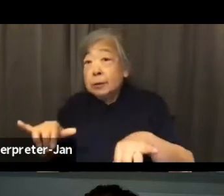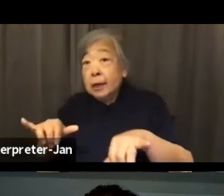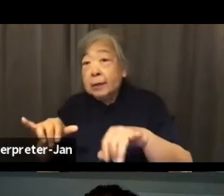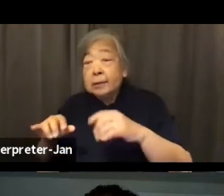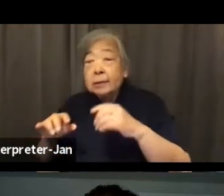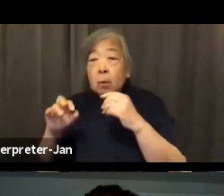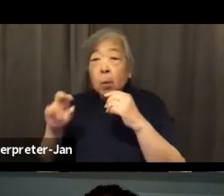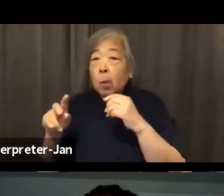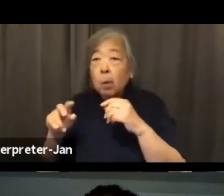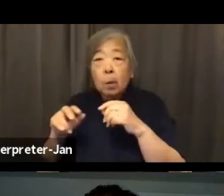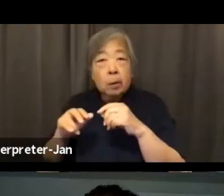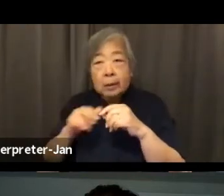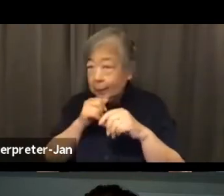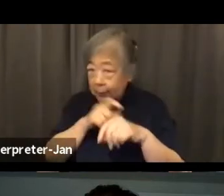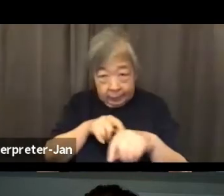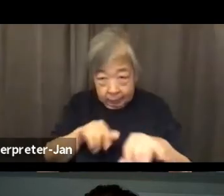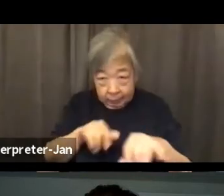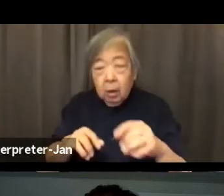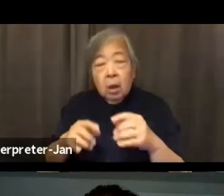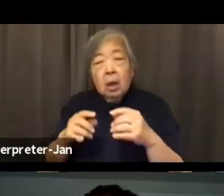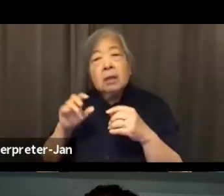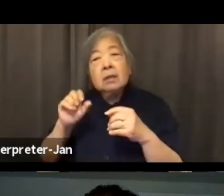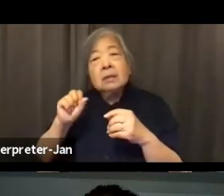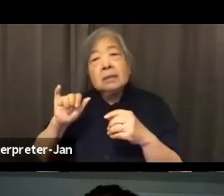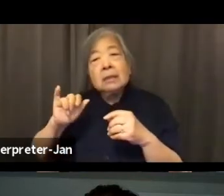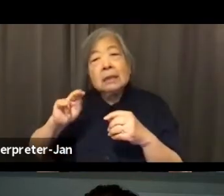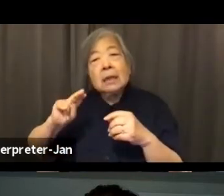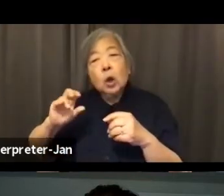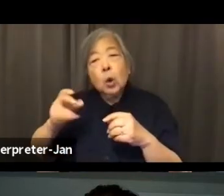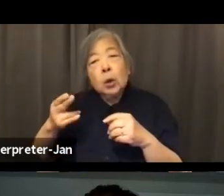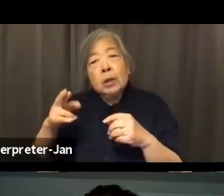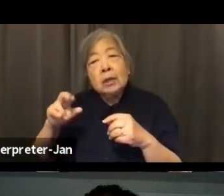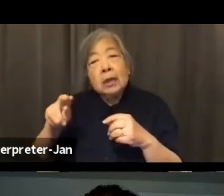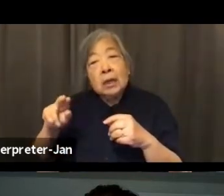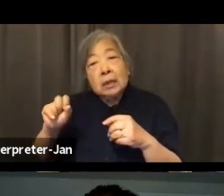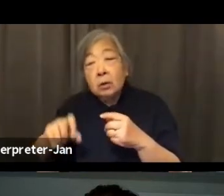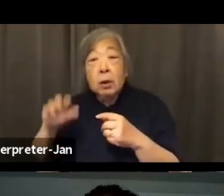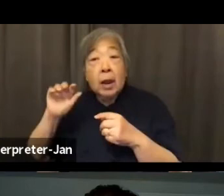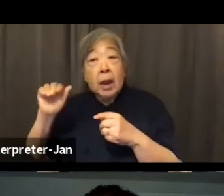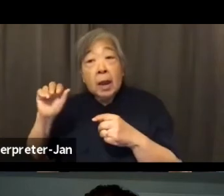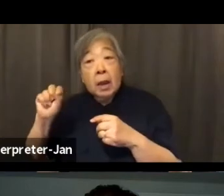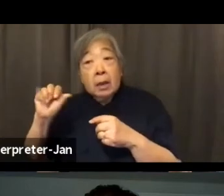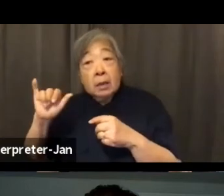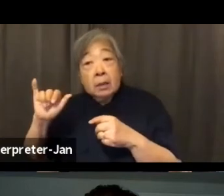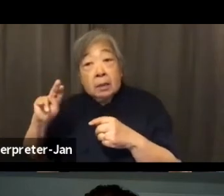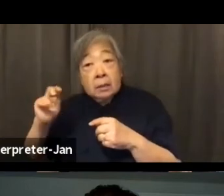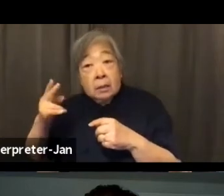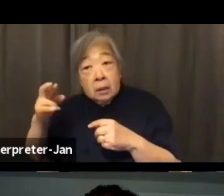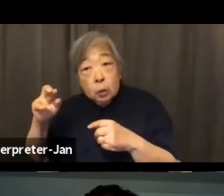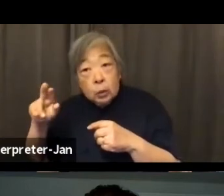content, definitely think about the content you are using or trying to create, and do